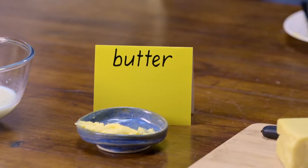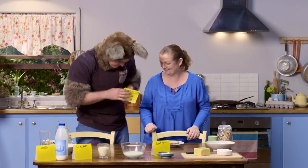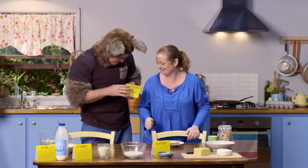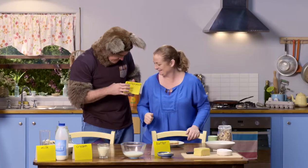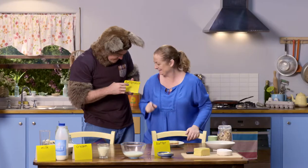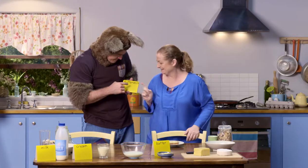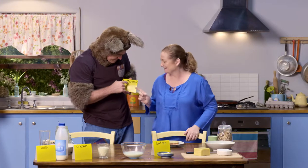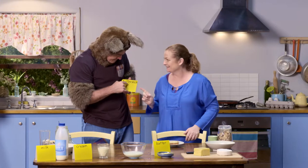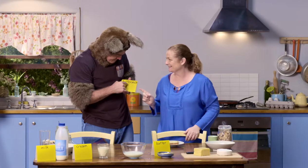Hmm.